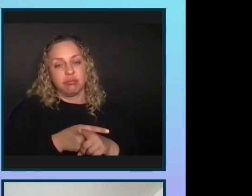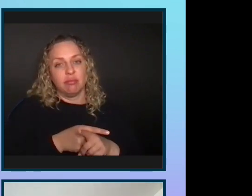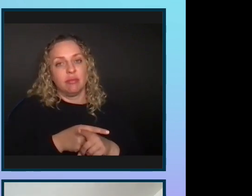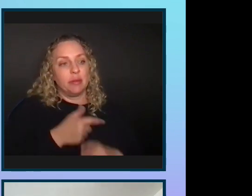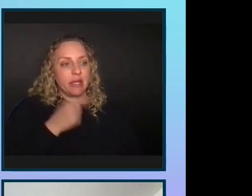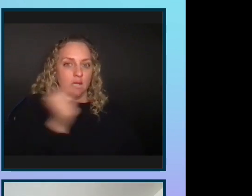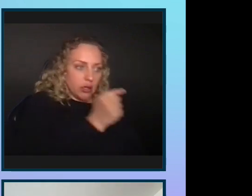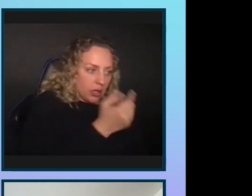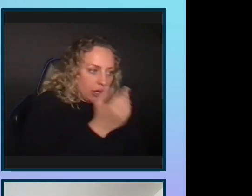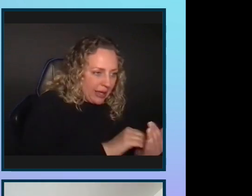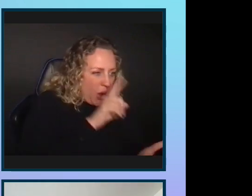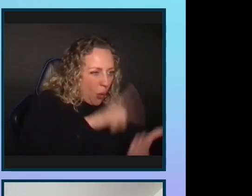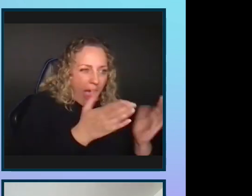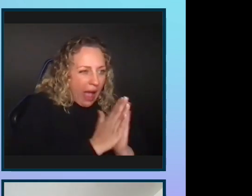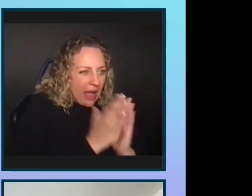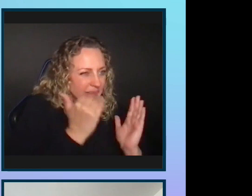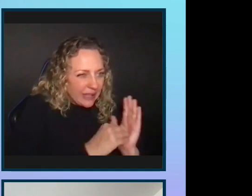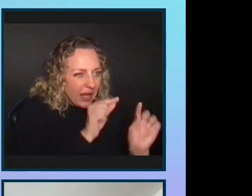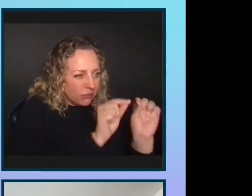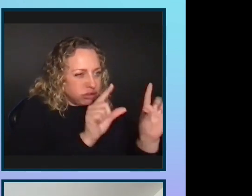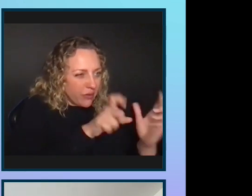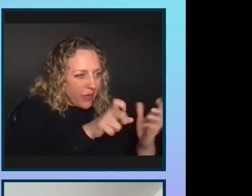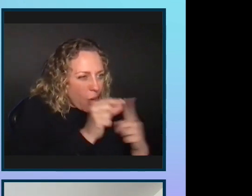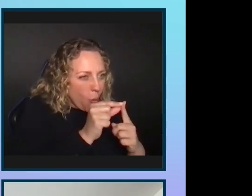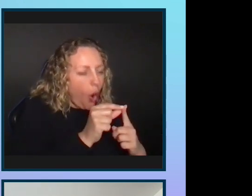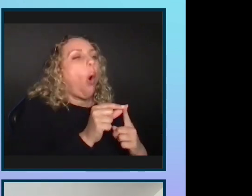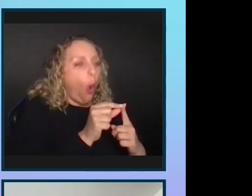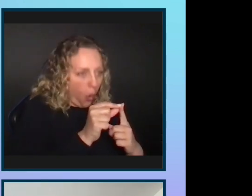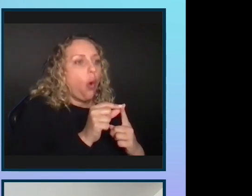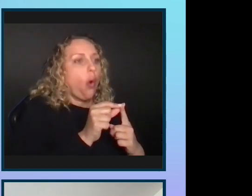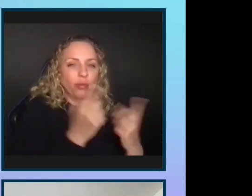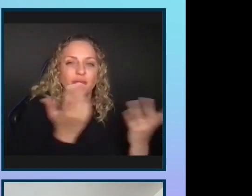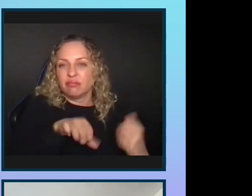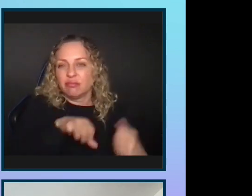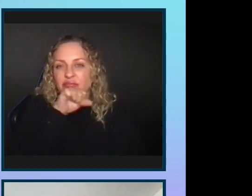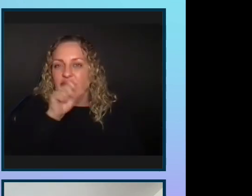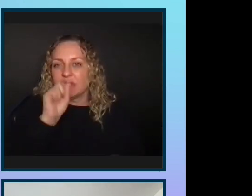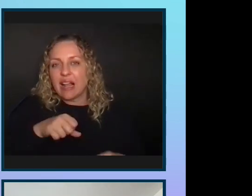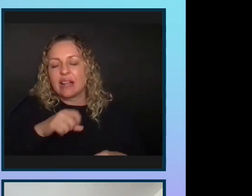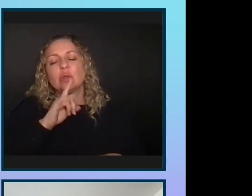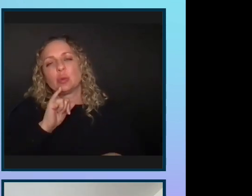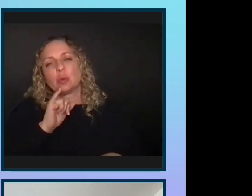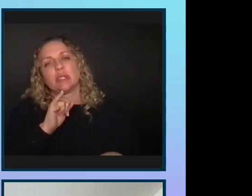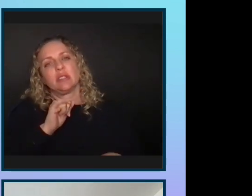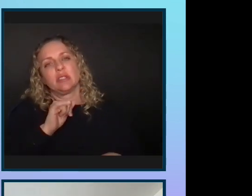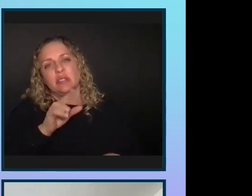in order to be able to remember what exactly you are supposed to enter. So this is a really straightforward but important way